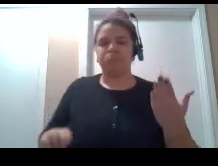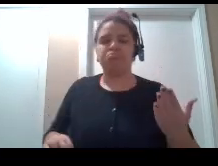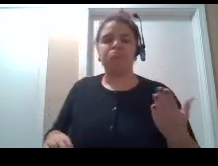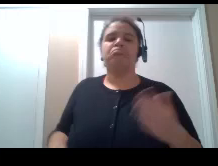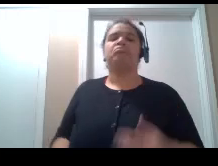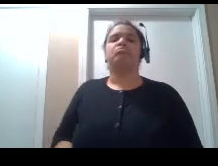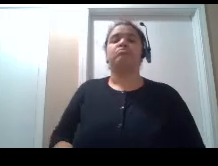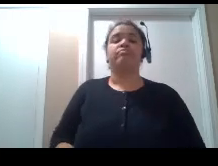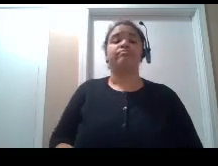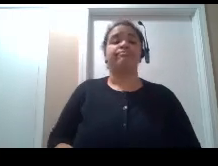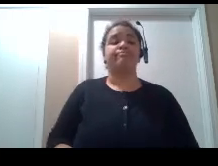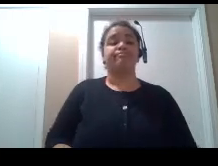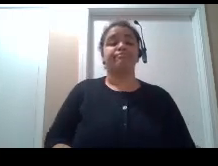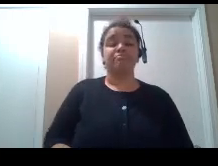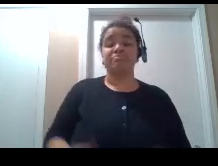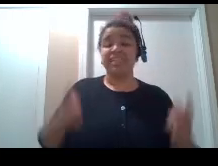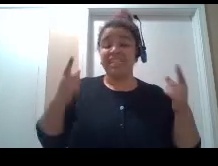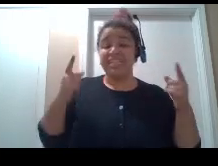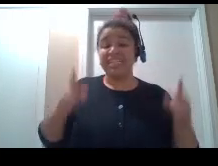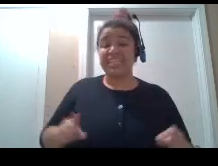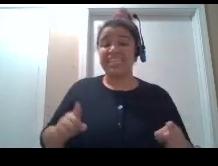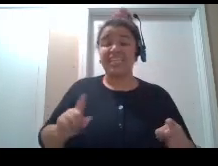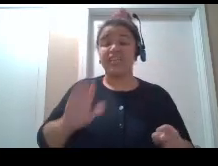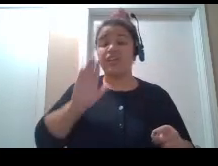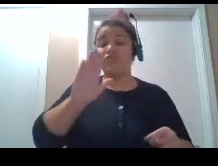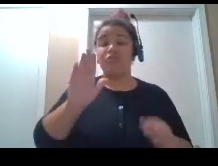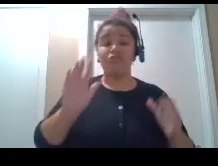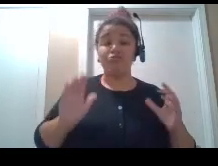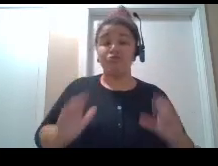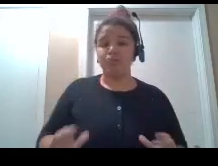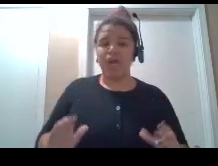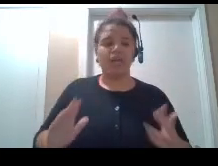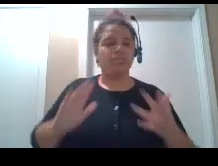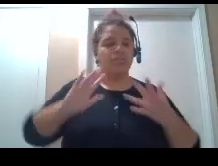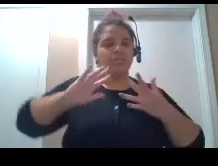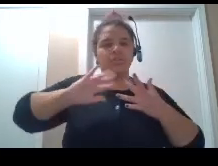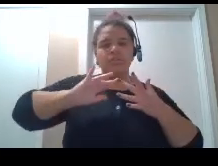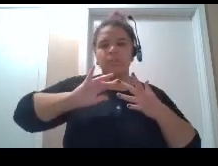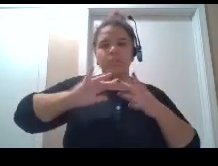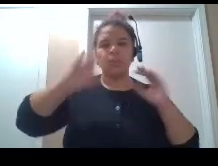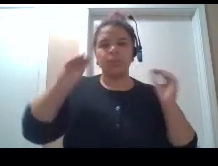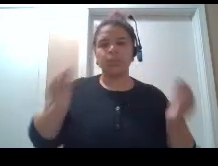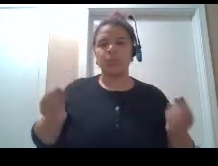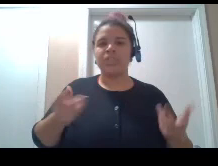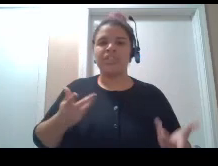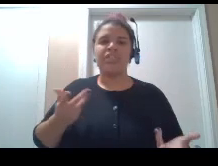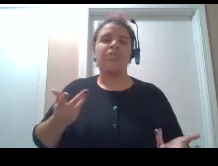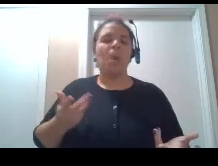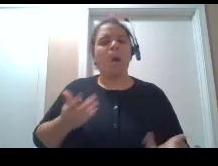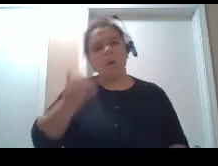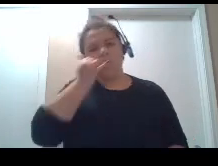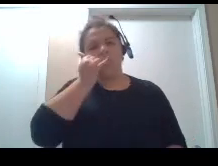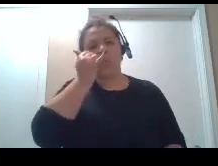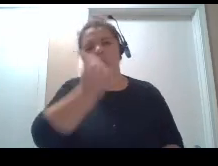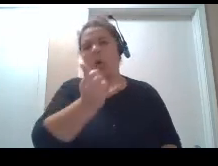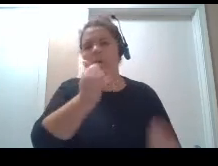If you are working with a candidate that does not have an Internet connection, they can still call into the Virtual Hiring Event.